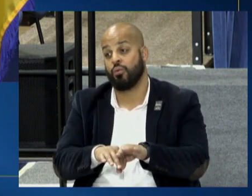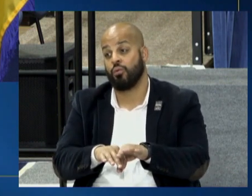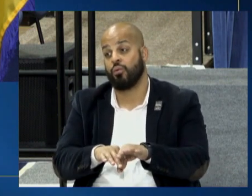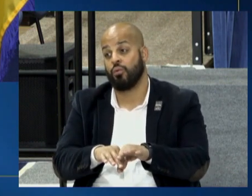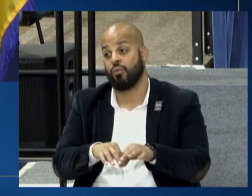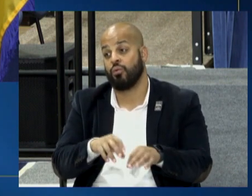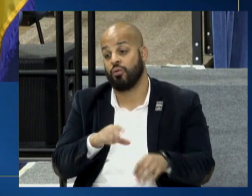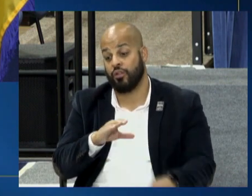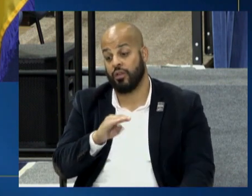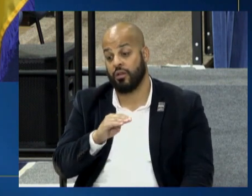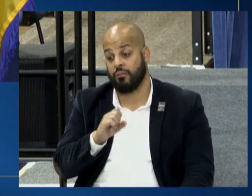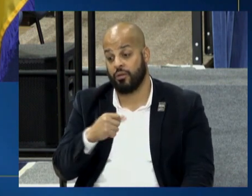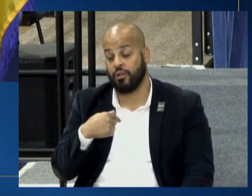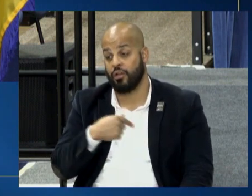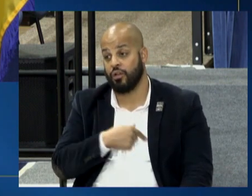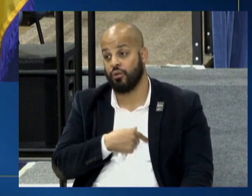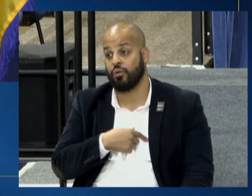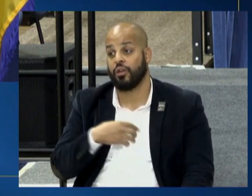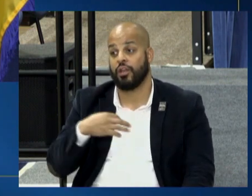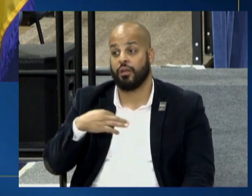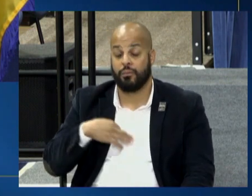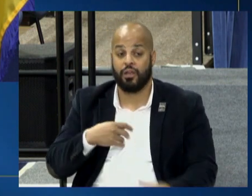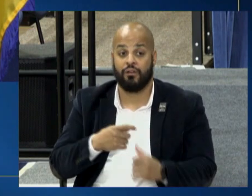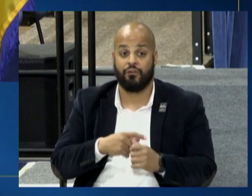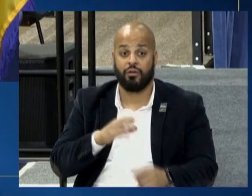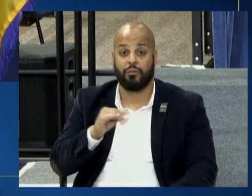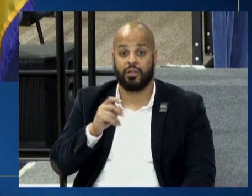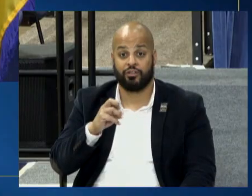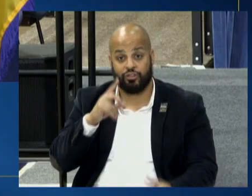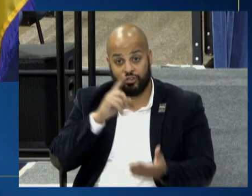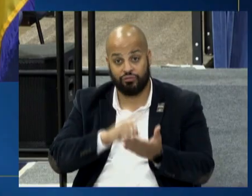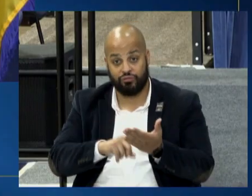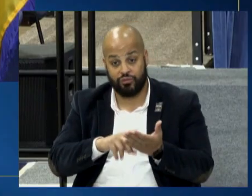we have benefited from the Cancer Moonshot as we seek to improve cancer care for patients